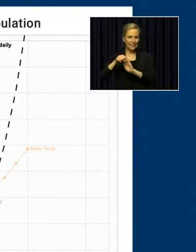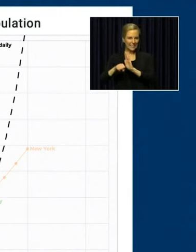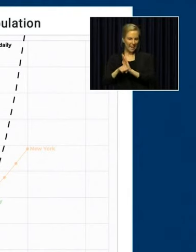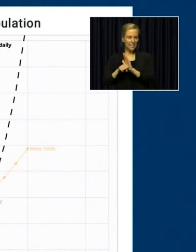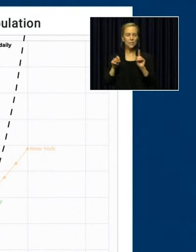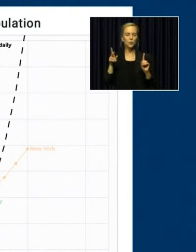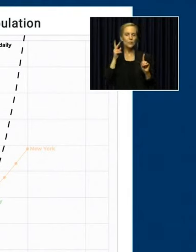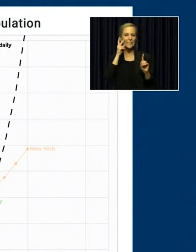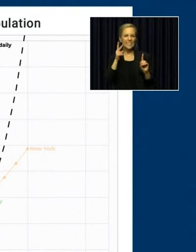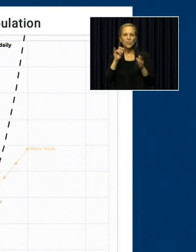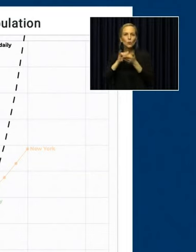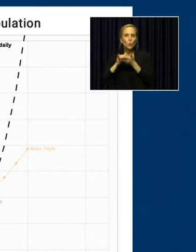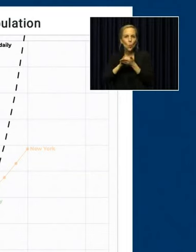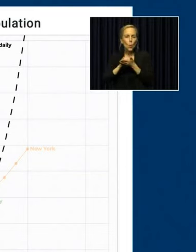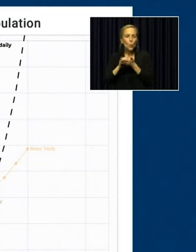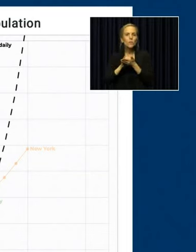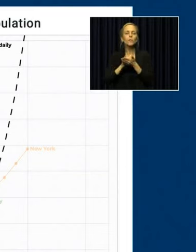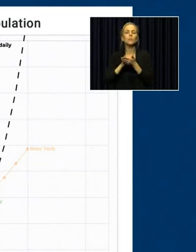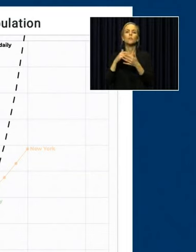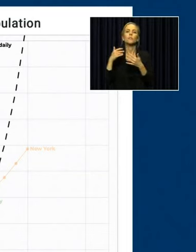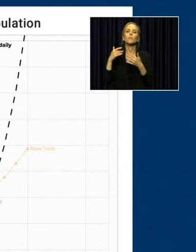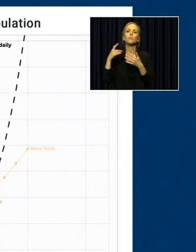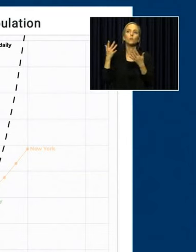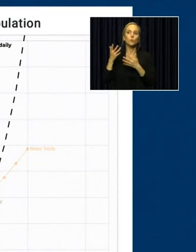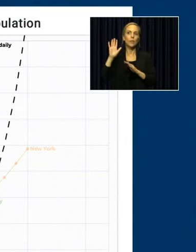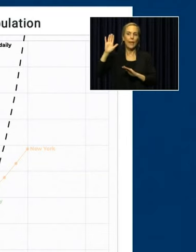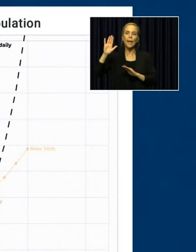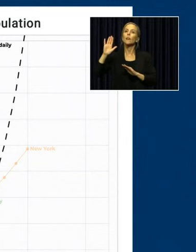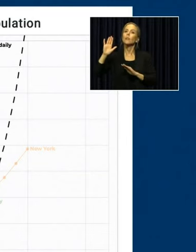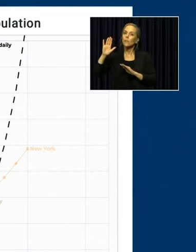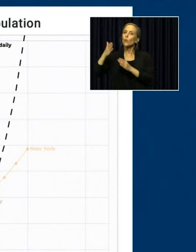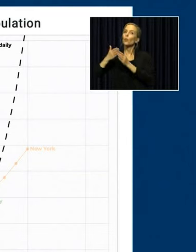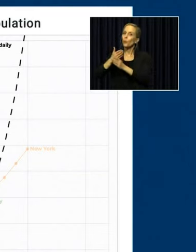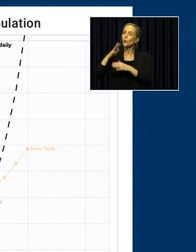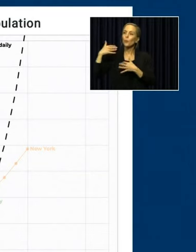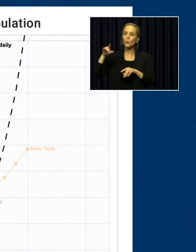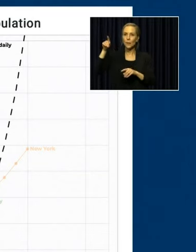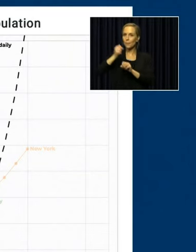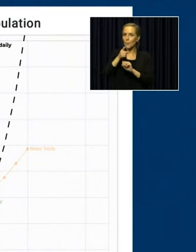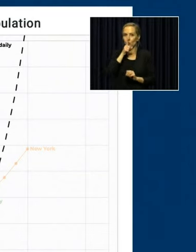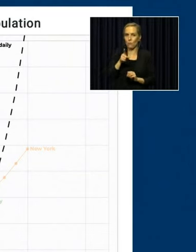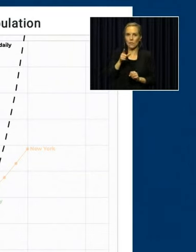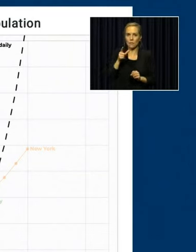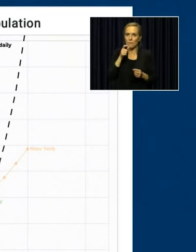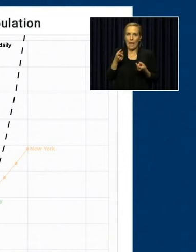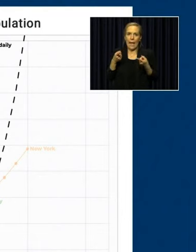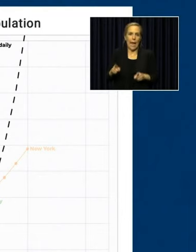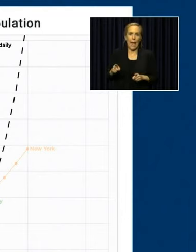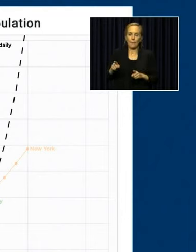OF HOW WE'RE DOING. PROUD IS NOT ENOUGH WHEN WA WE'RE TALKING ABOUT ARE THE